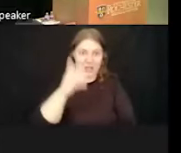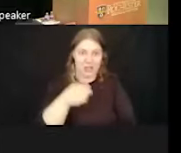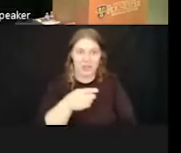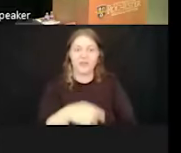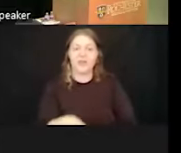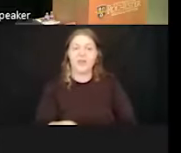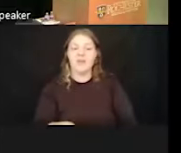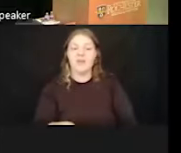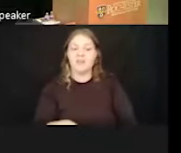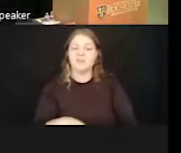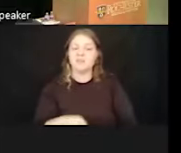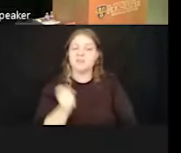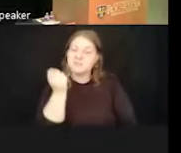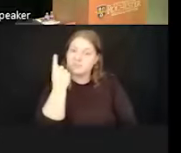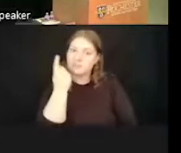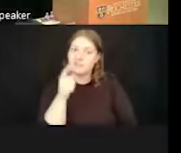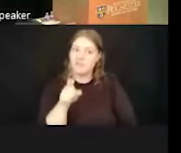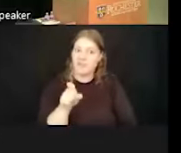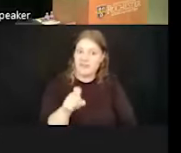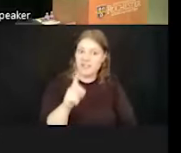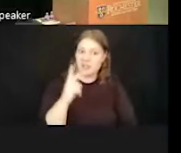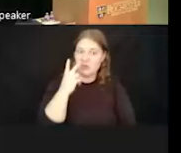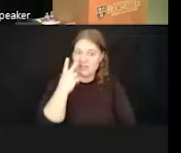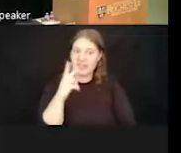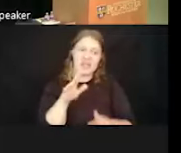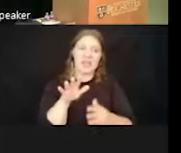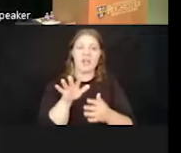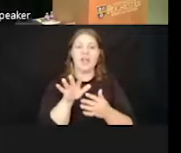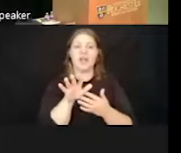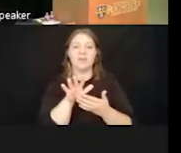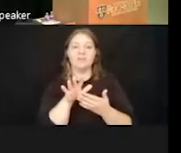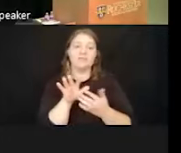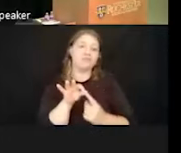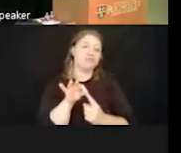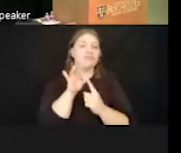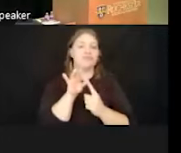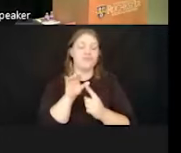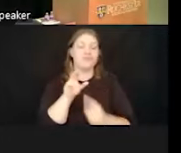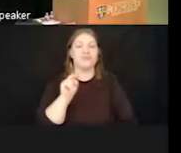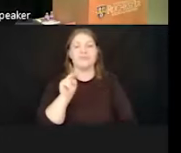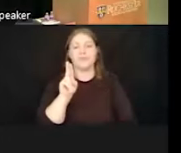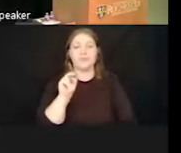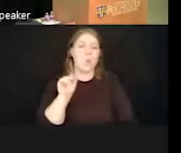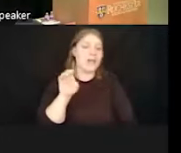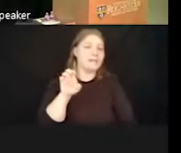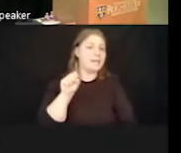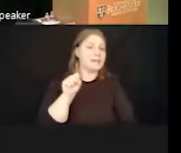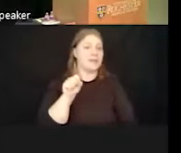we really need to see those nuances when we are speaking um you know when we are interpreting like